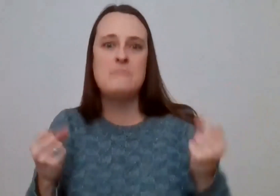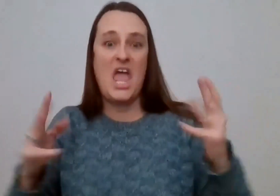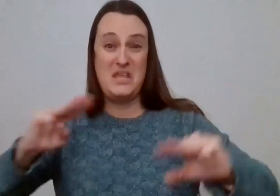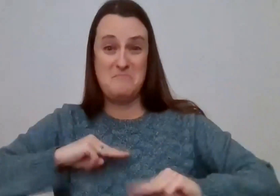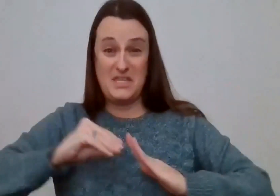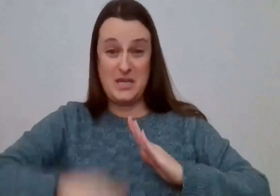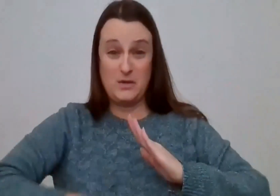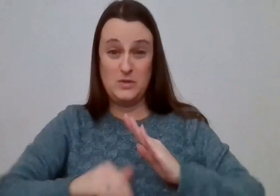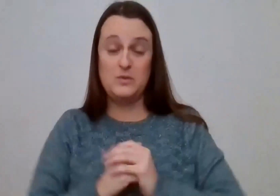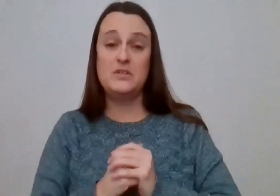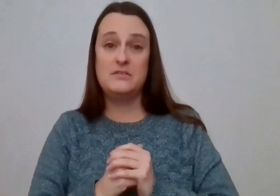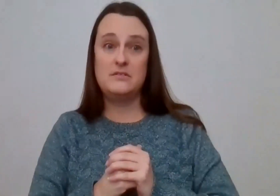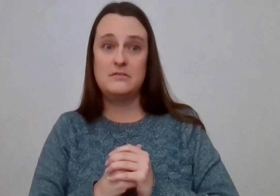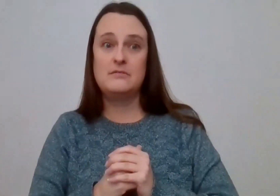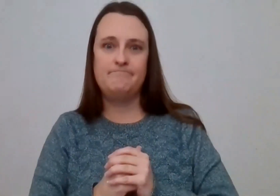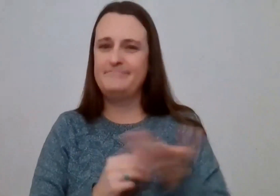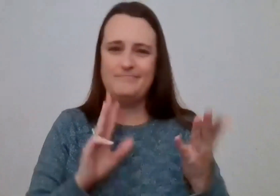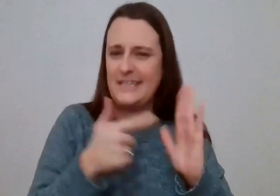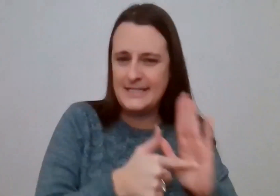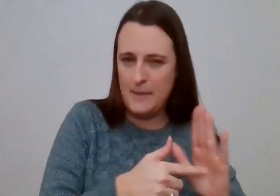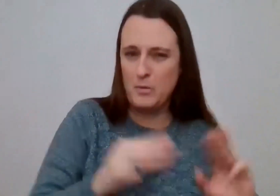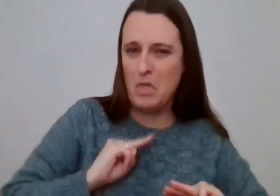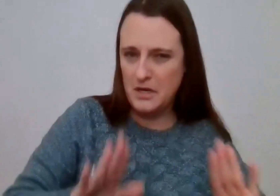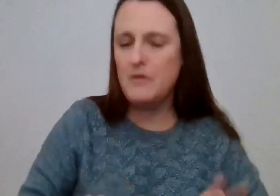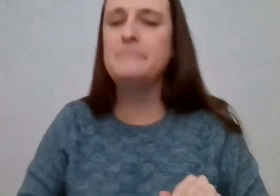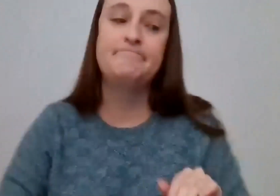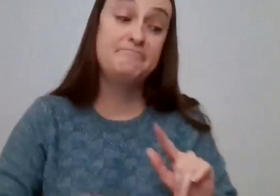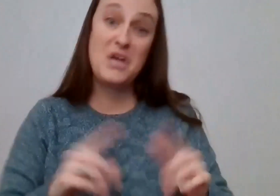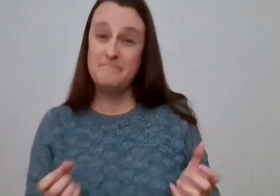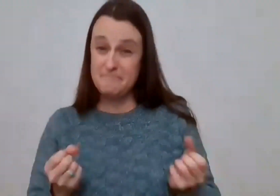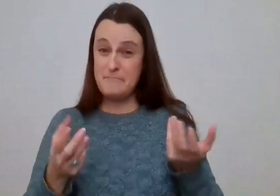i'm using the military just as an example who transferred to us coming into ninth grade where